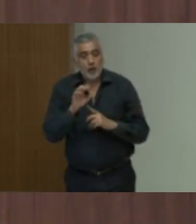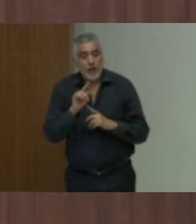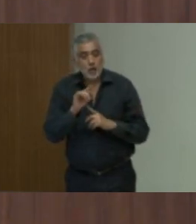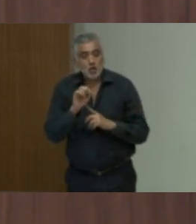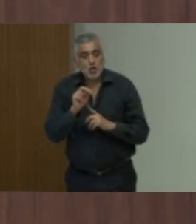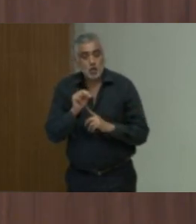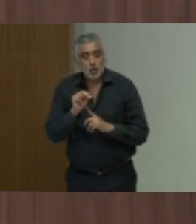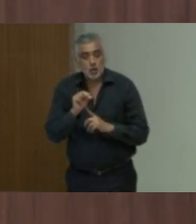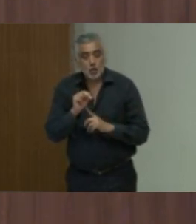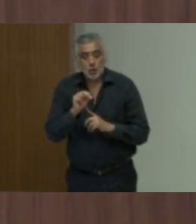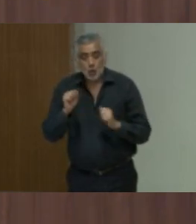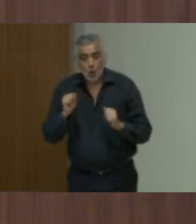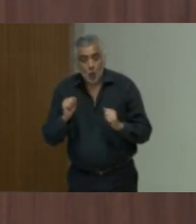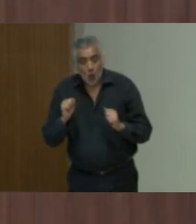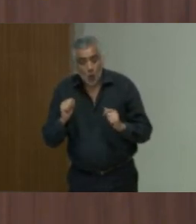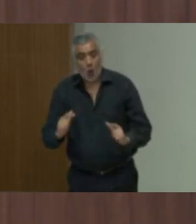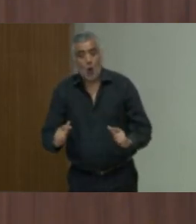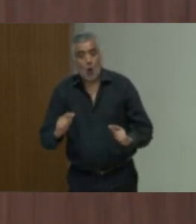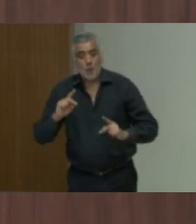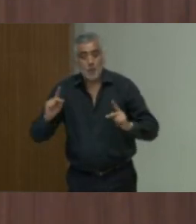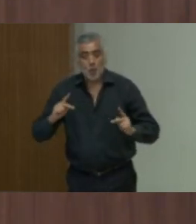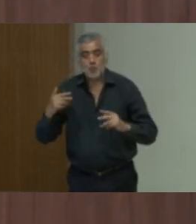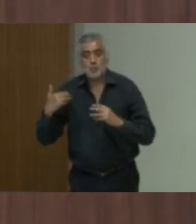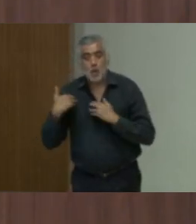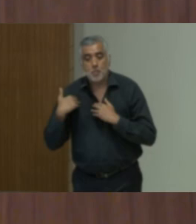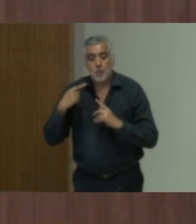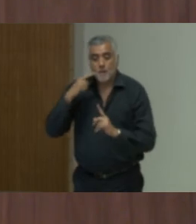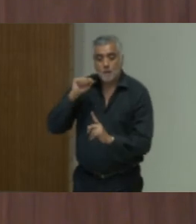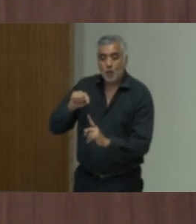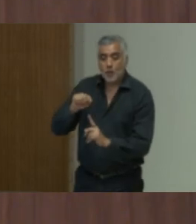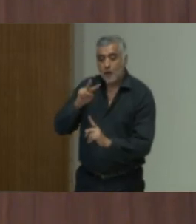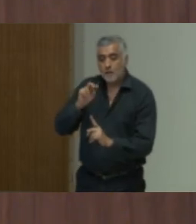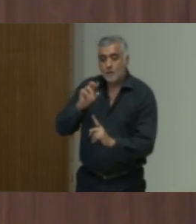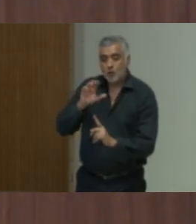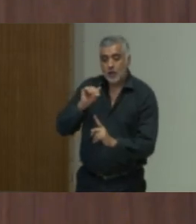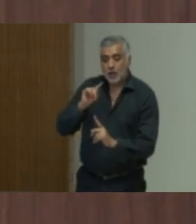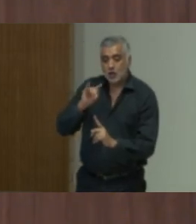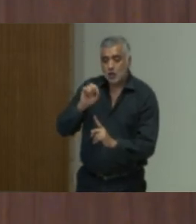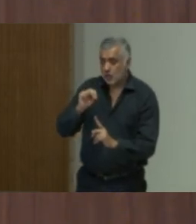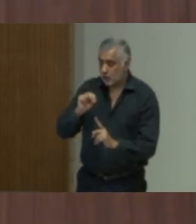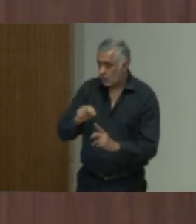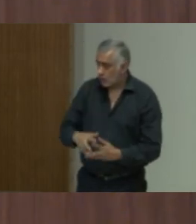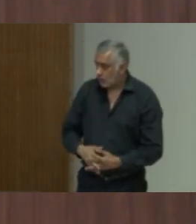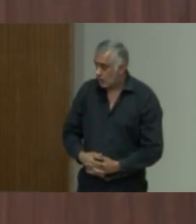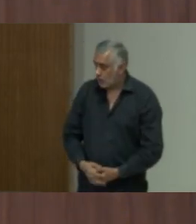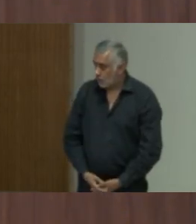All people is possible vocation. So Sister Veronica says... No, no, that was